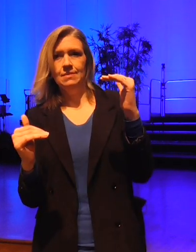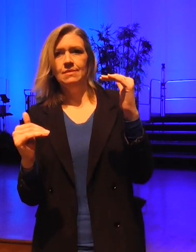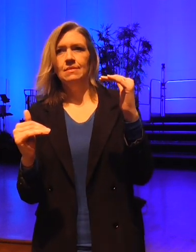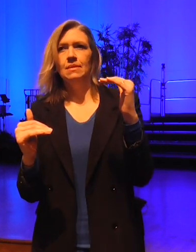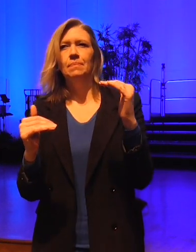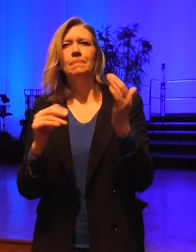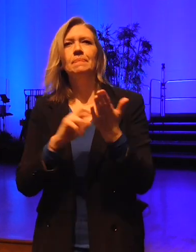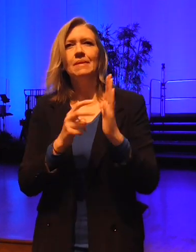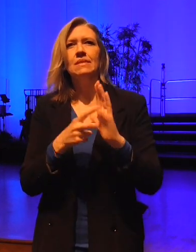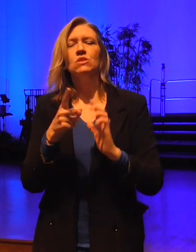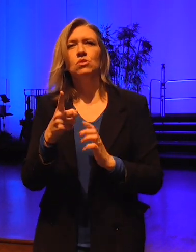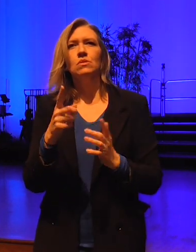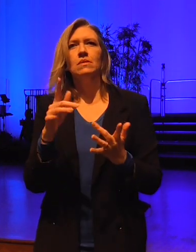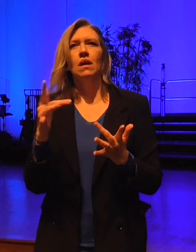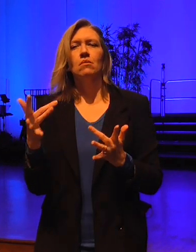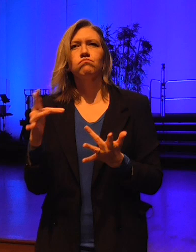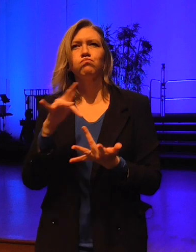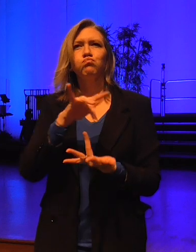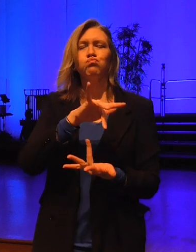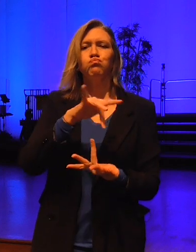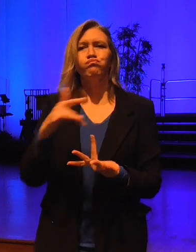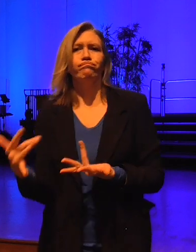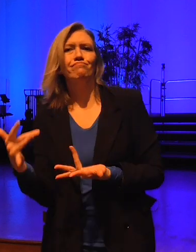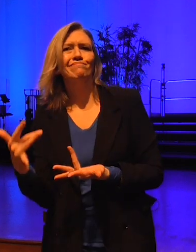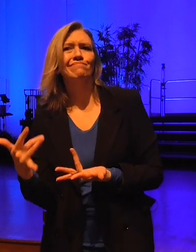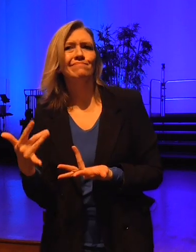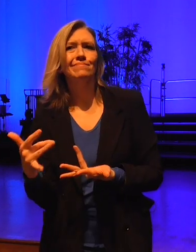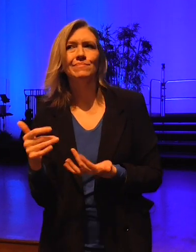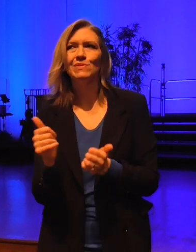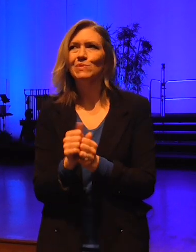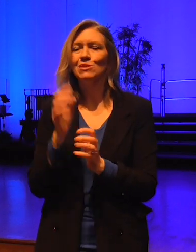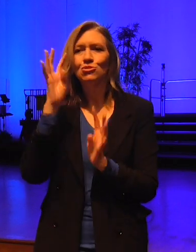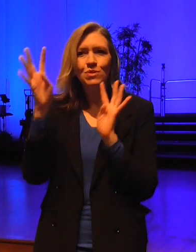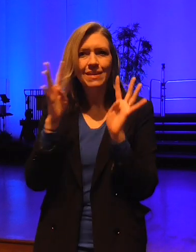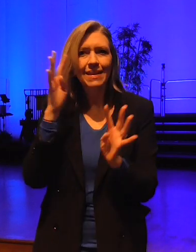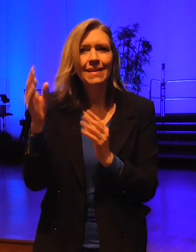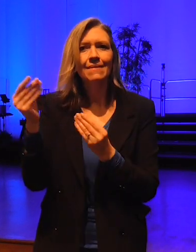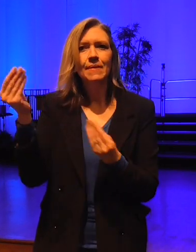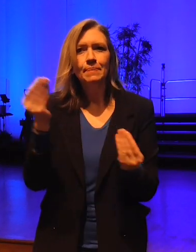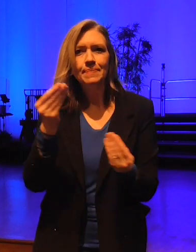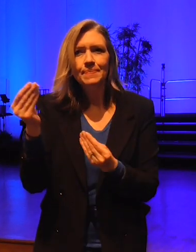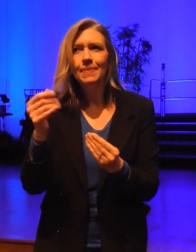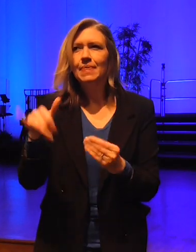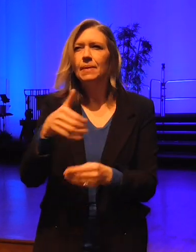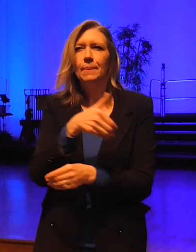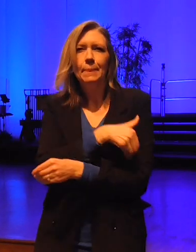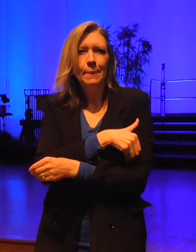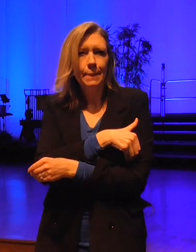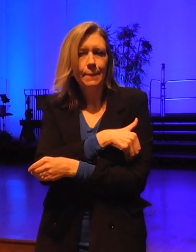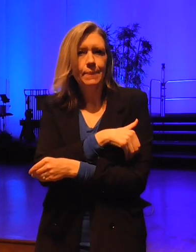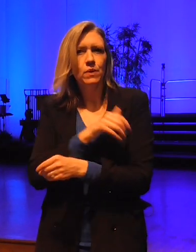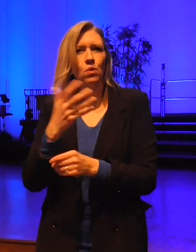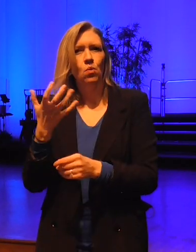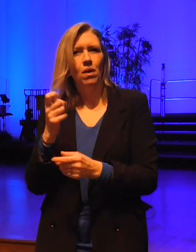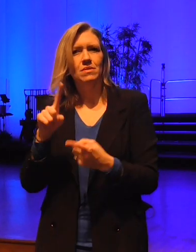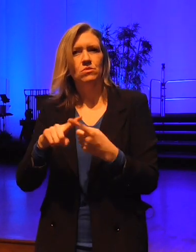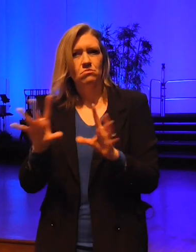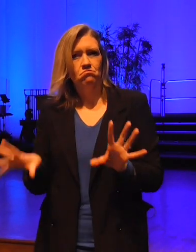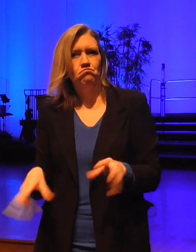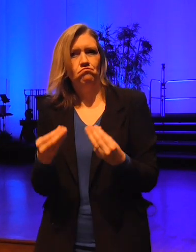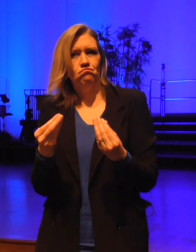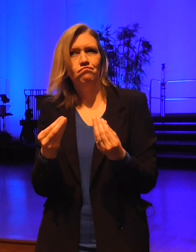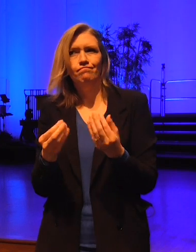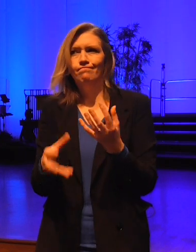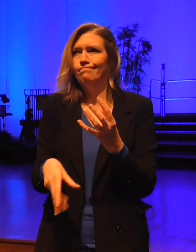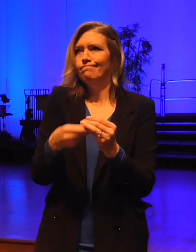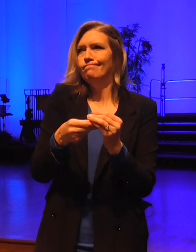with the creative medium and power that wants to have its way with your life that wants to call a